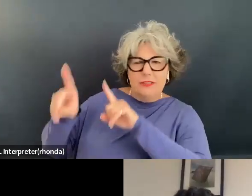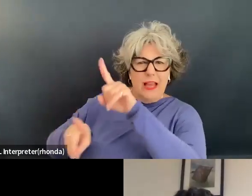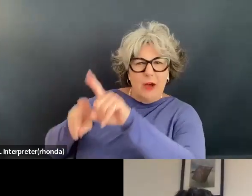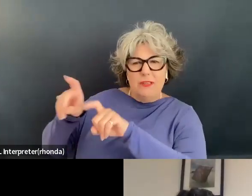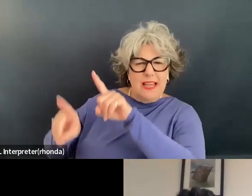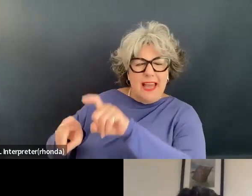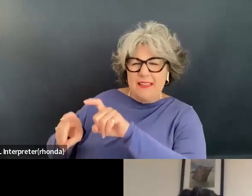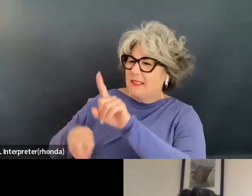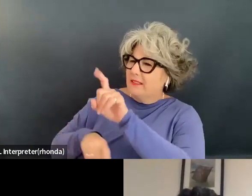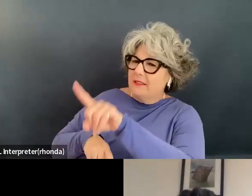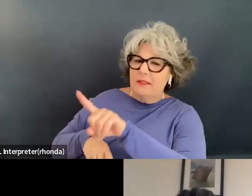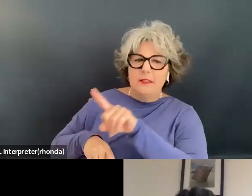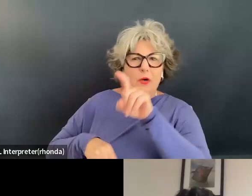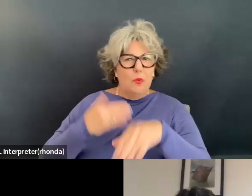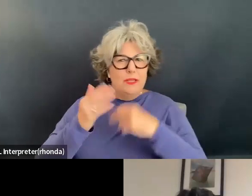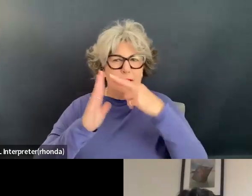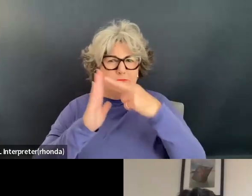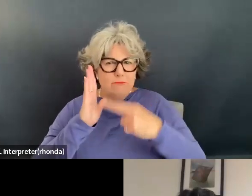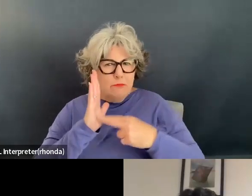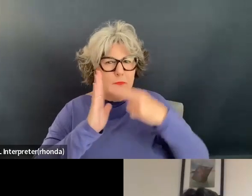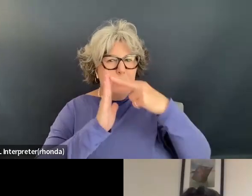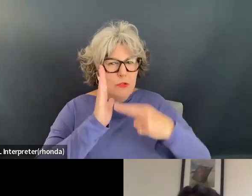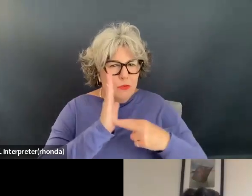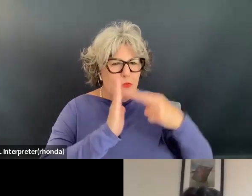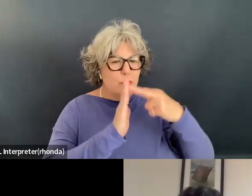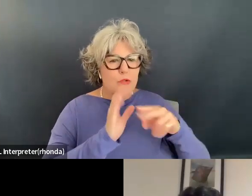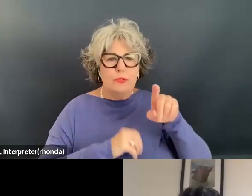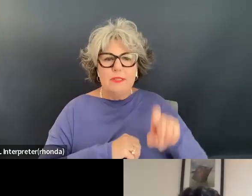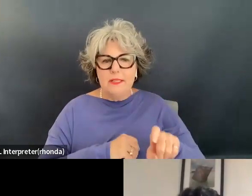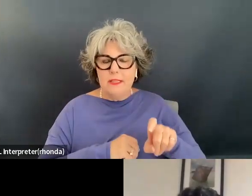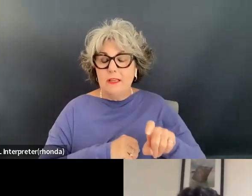that we need all these rules for sexual safety.